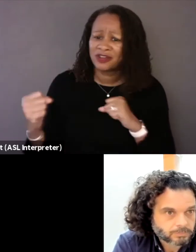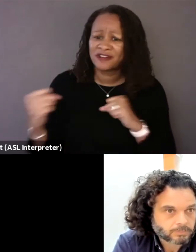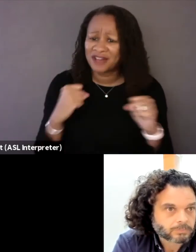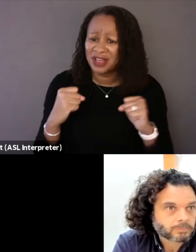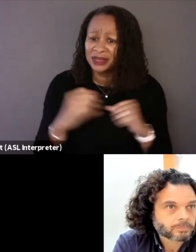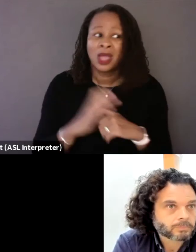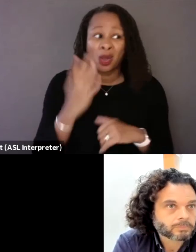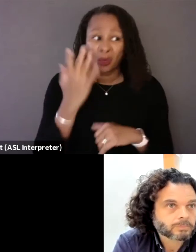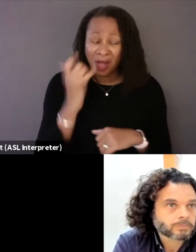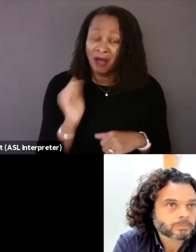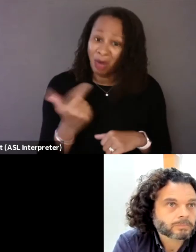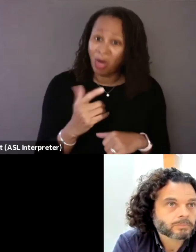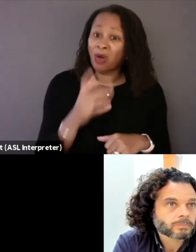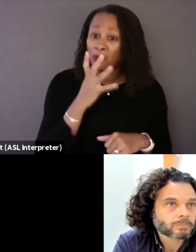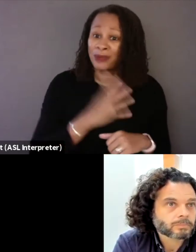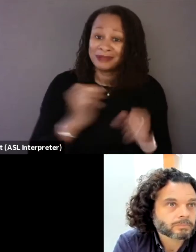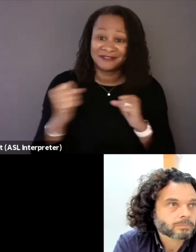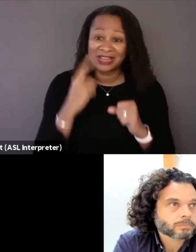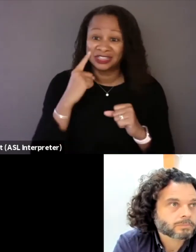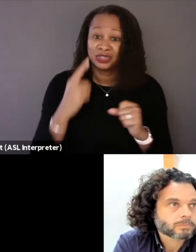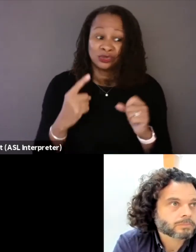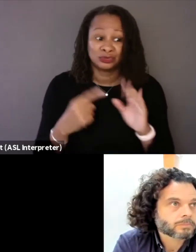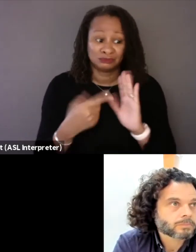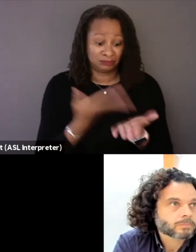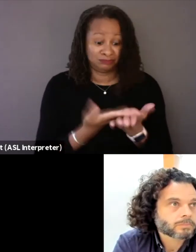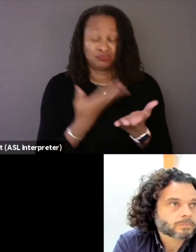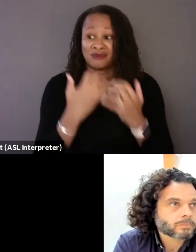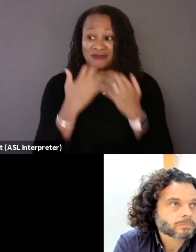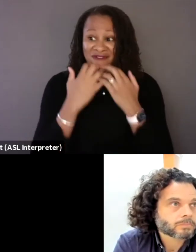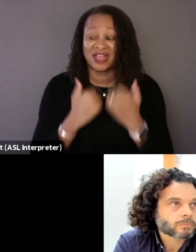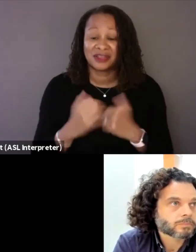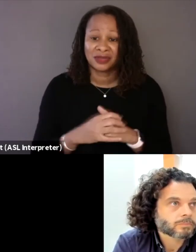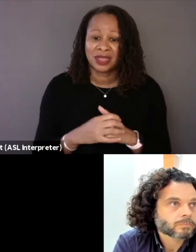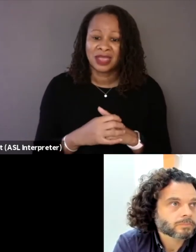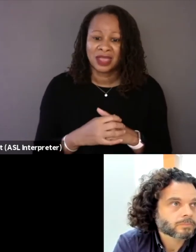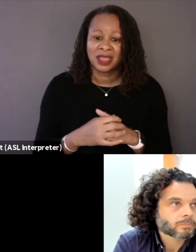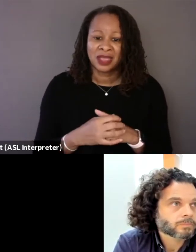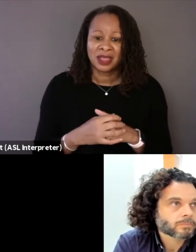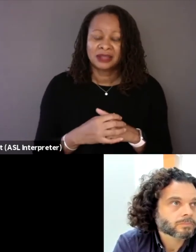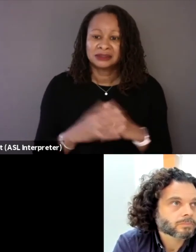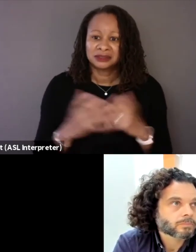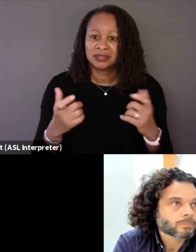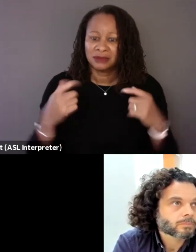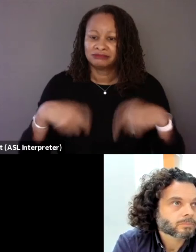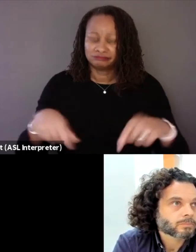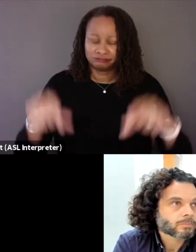and then sort of take away, like, how does that, these are the glasses that you're now looking through,